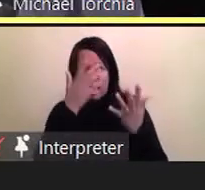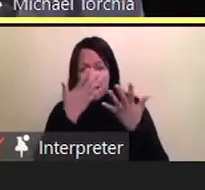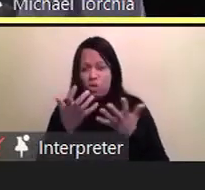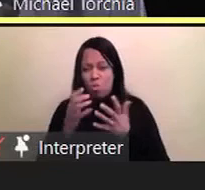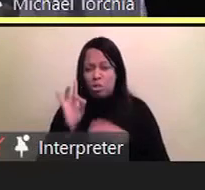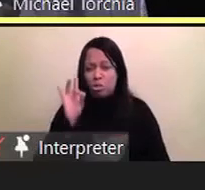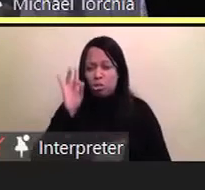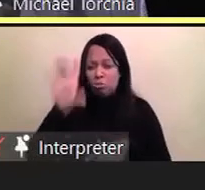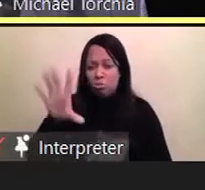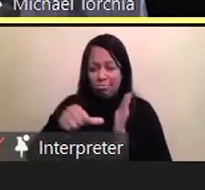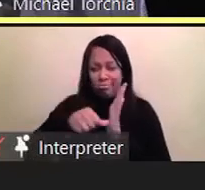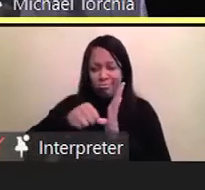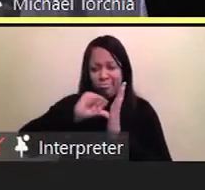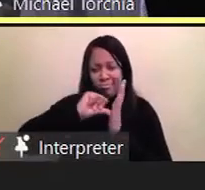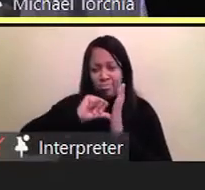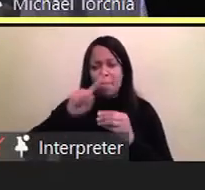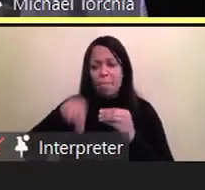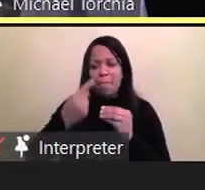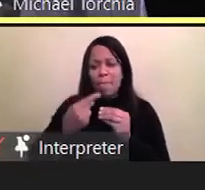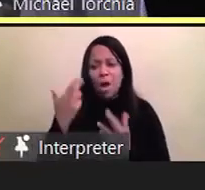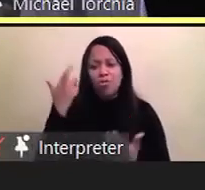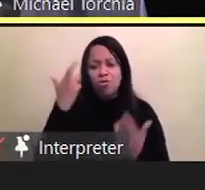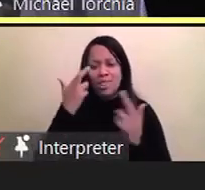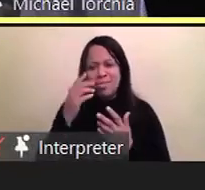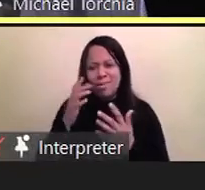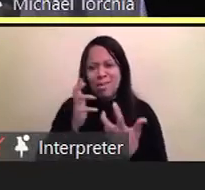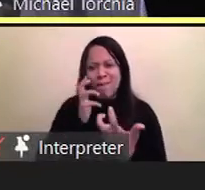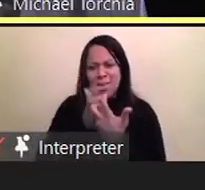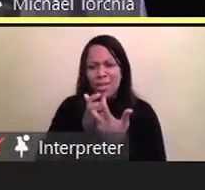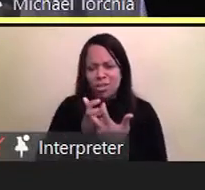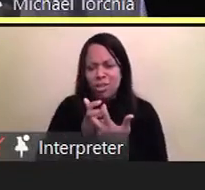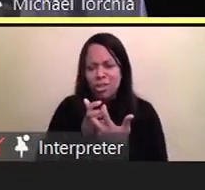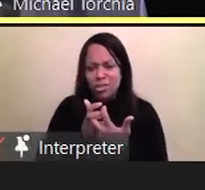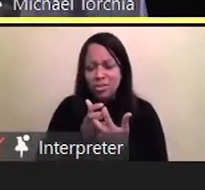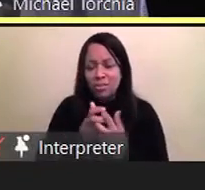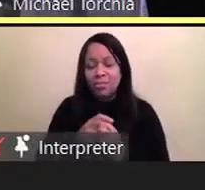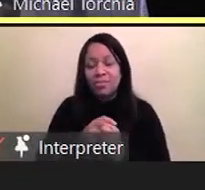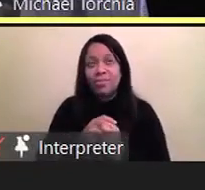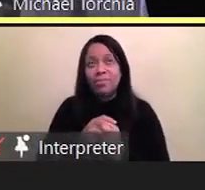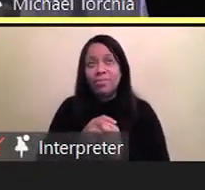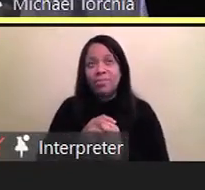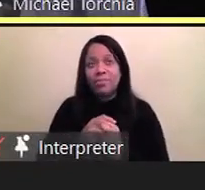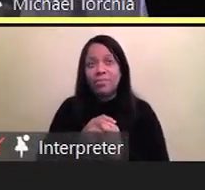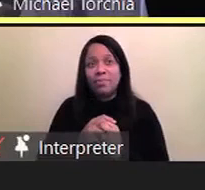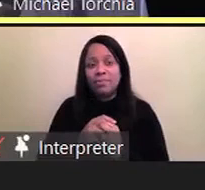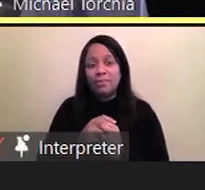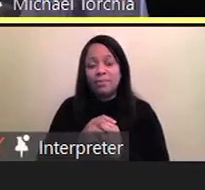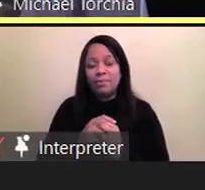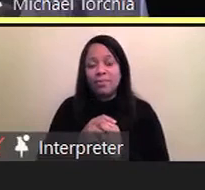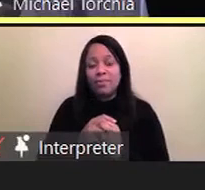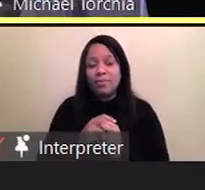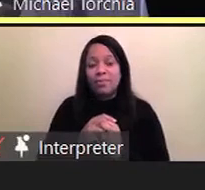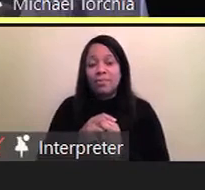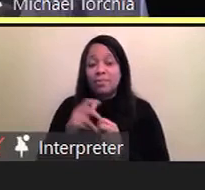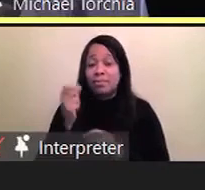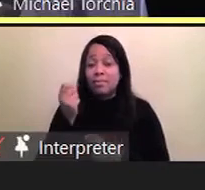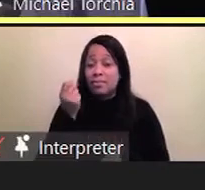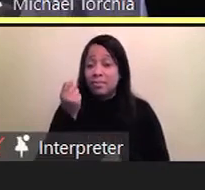the reasonable accommodations. Again, you don't have to provide any accommodation